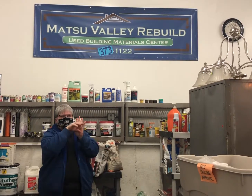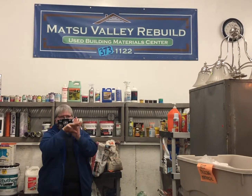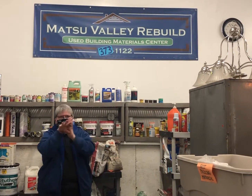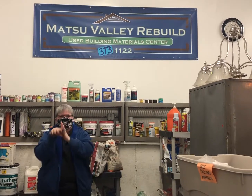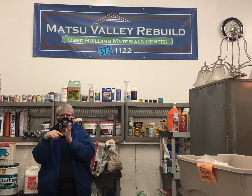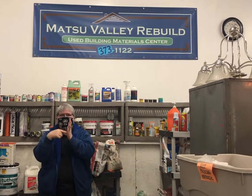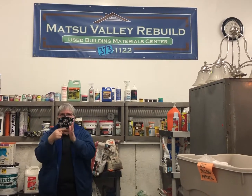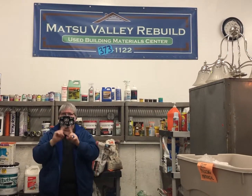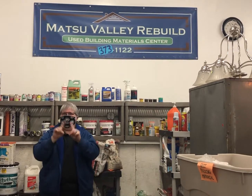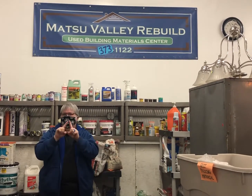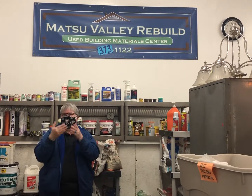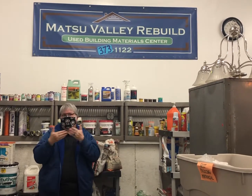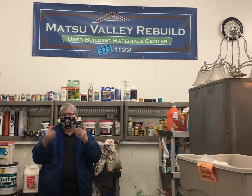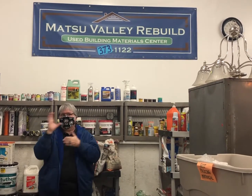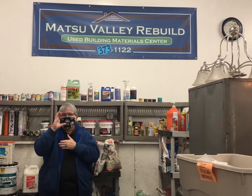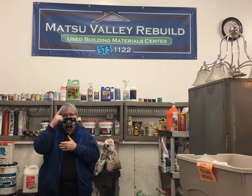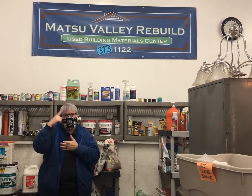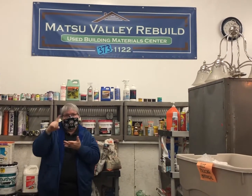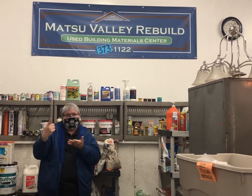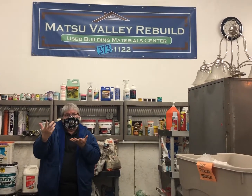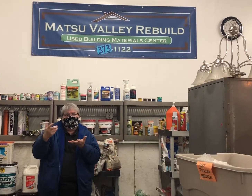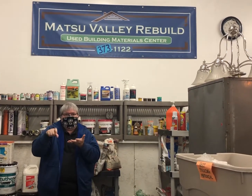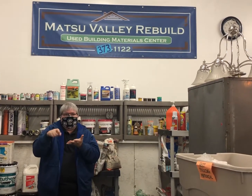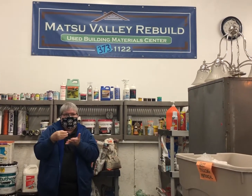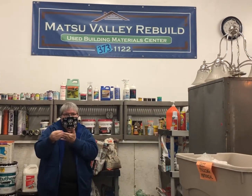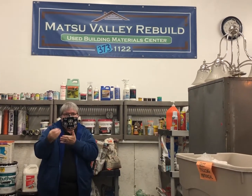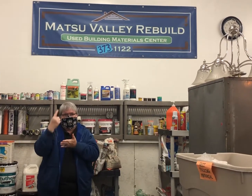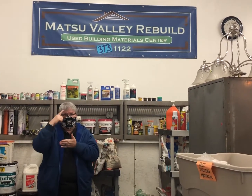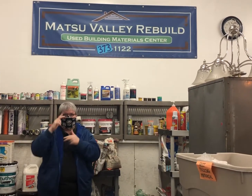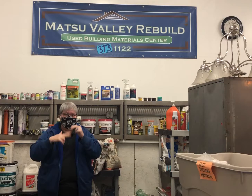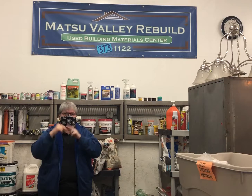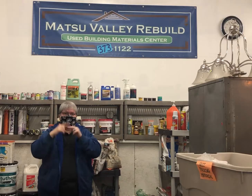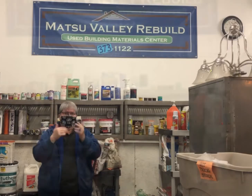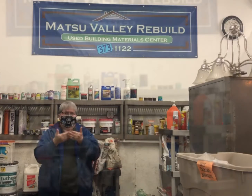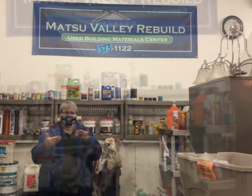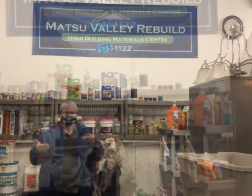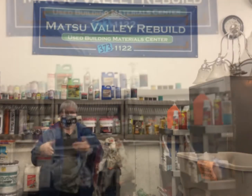I'll video some stuff, and show you all the different things. You know, whatever you're looking for to build.